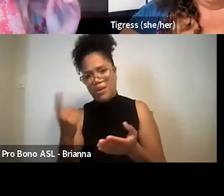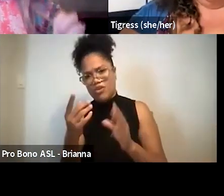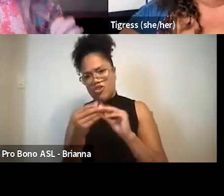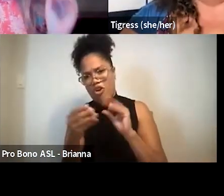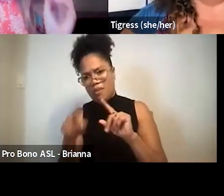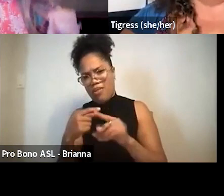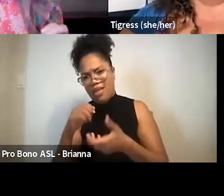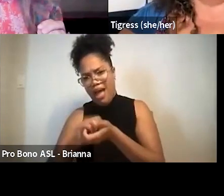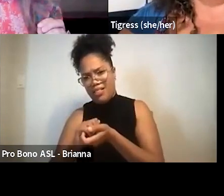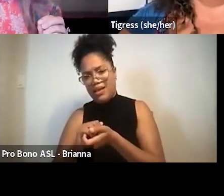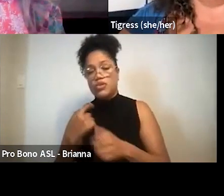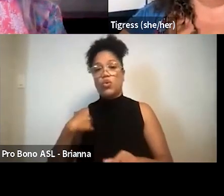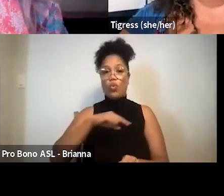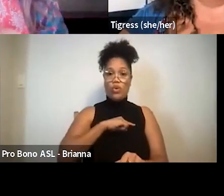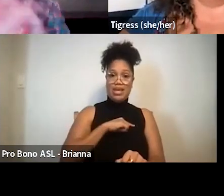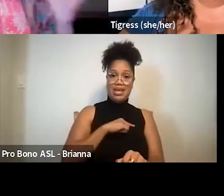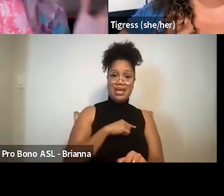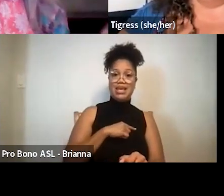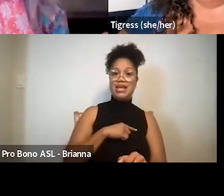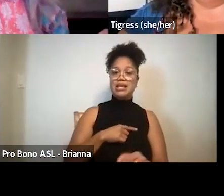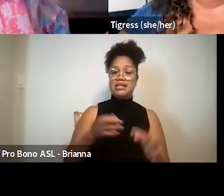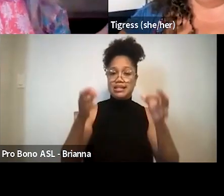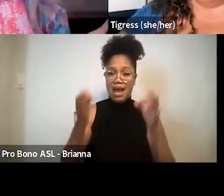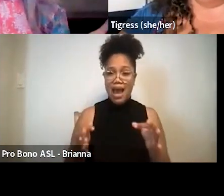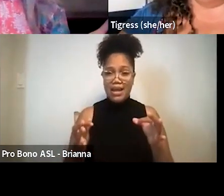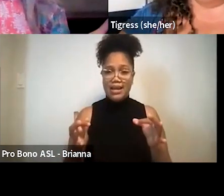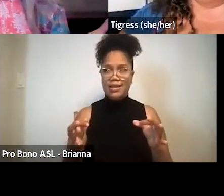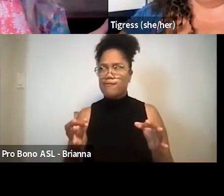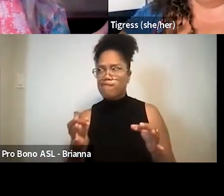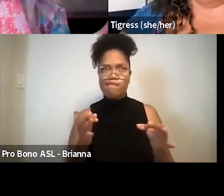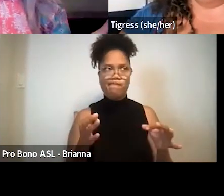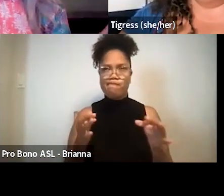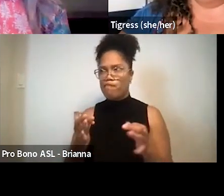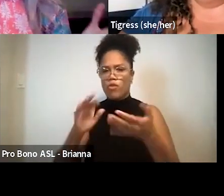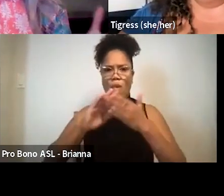and intentional decision to look to the community of people that